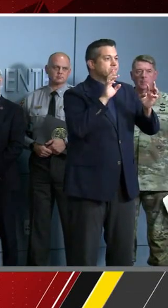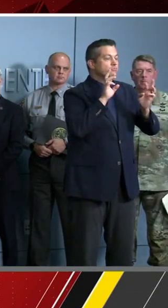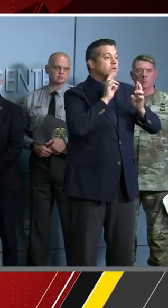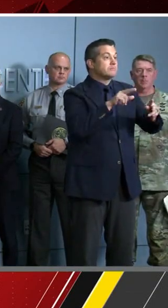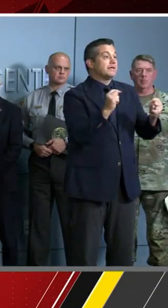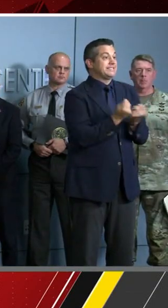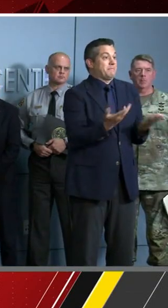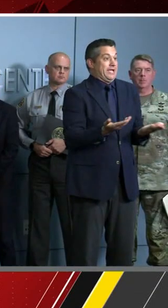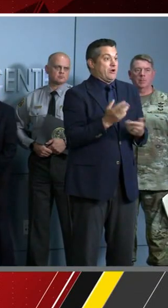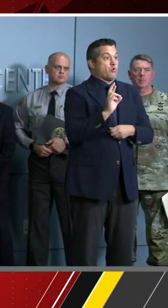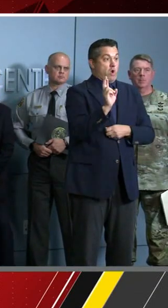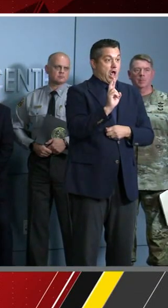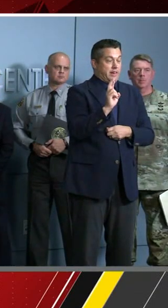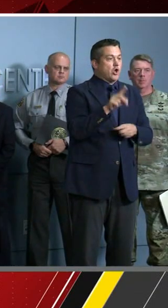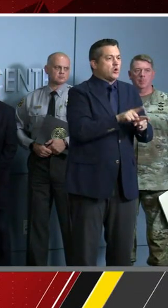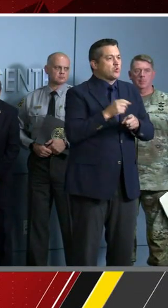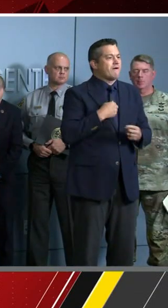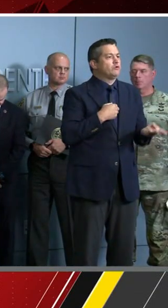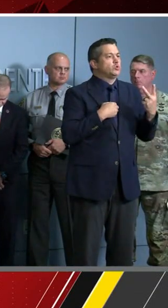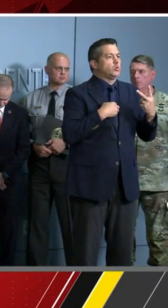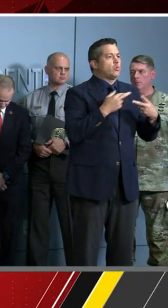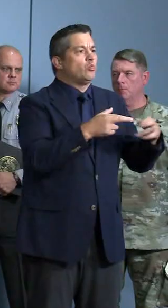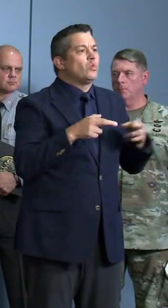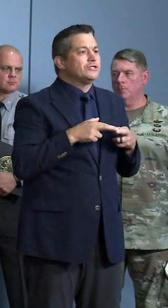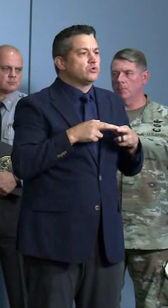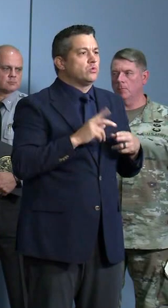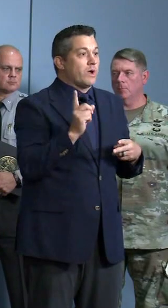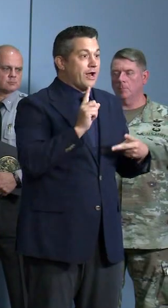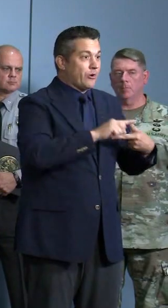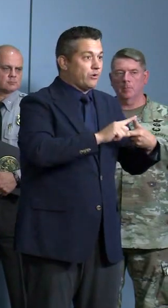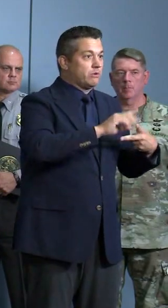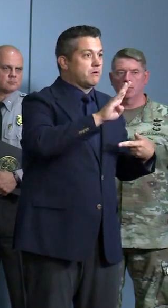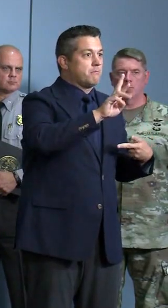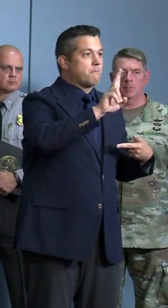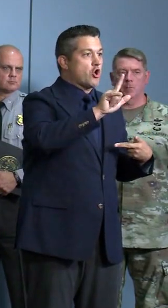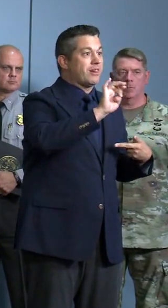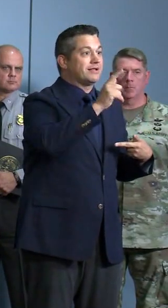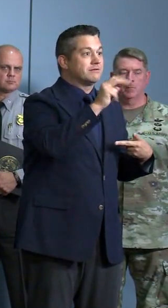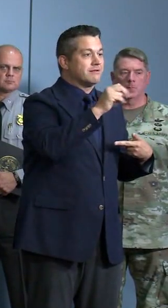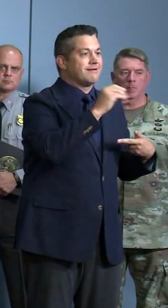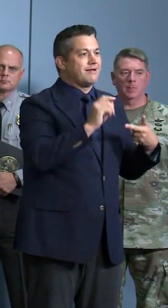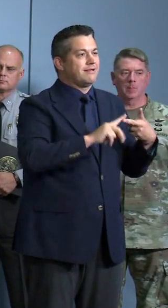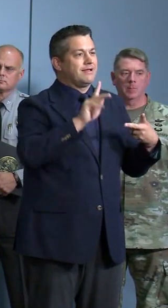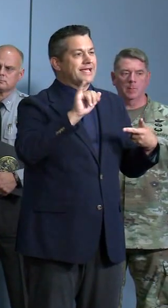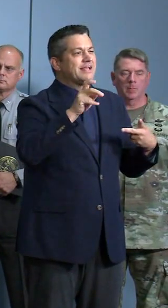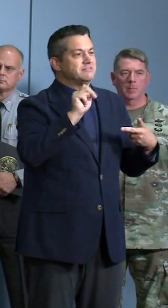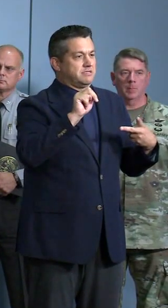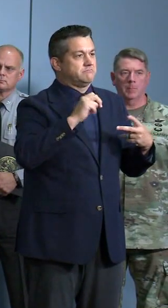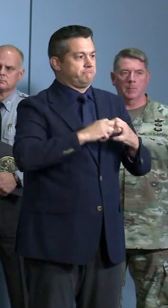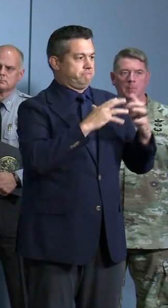and at our regional coordination centers in Kinston and